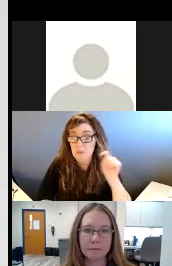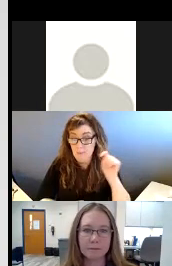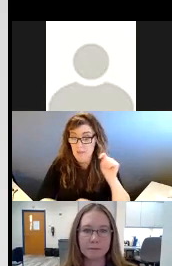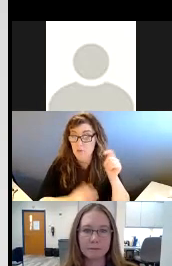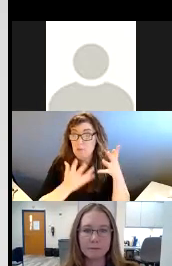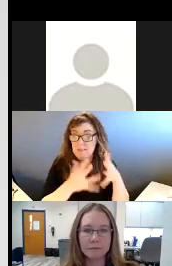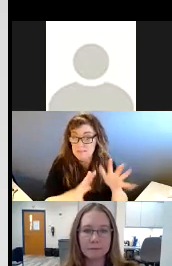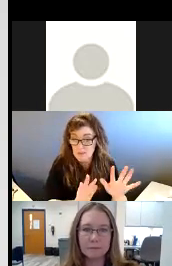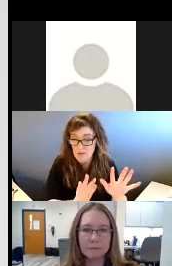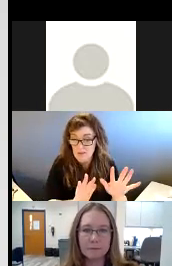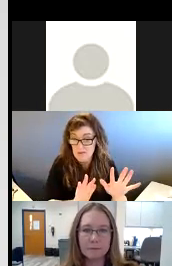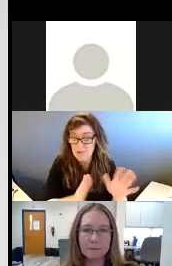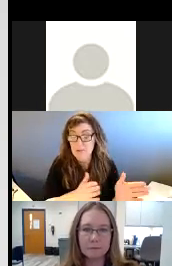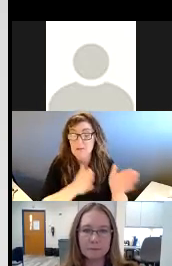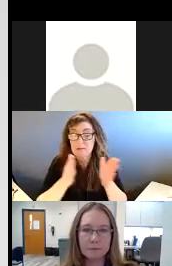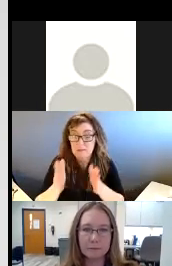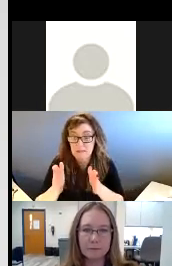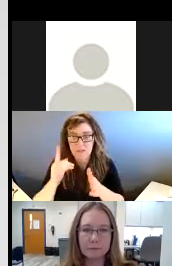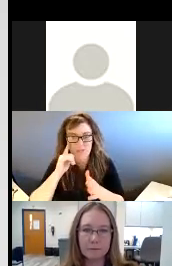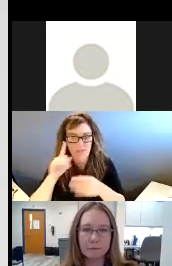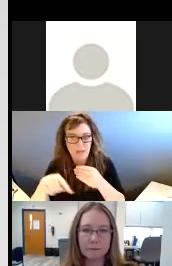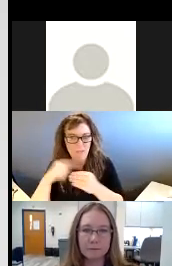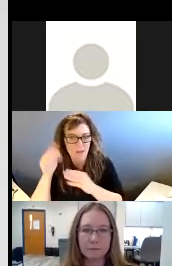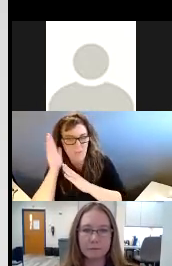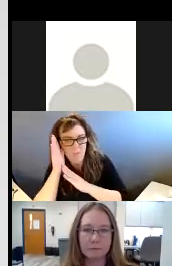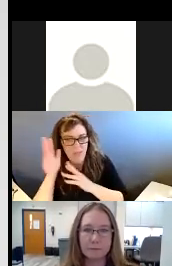CONSIDER THE BEDROOM AND SEEING WHICH ROOM WOULD BE